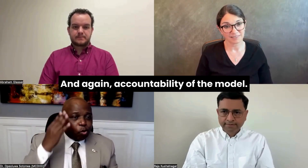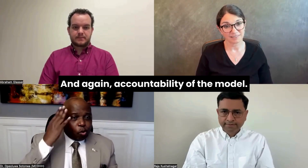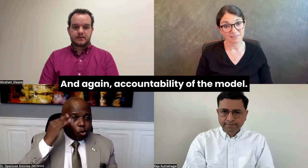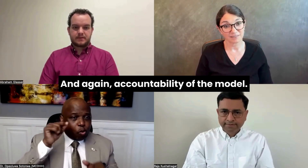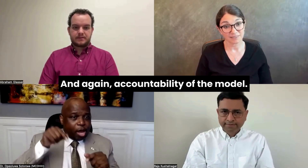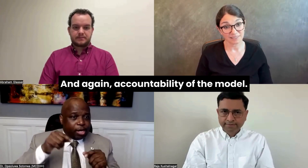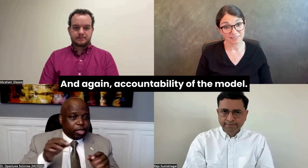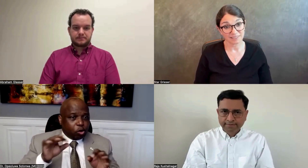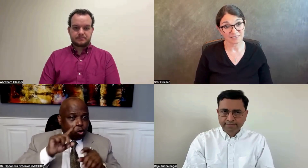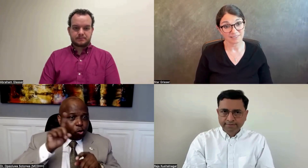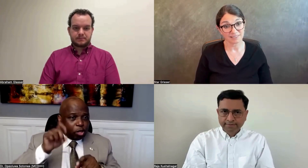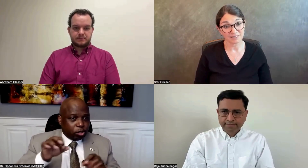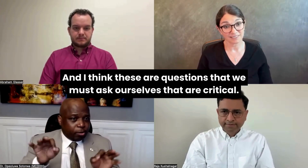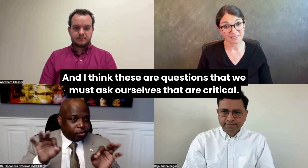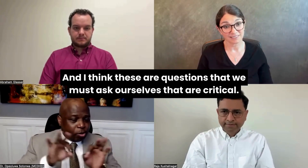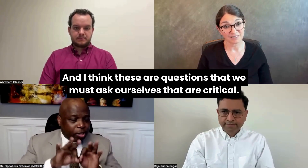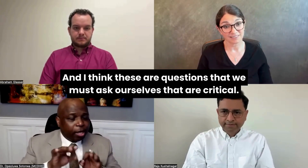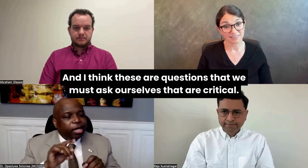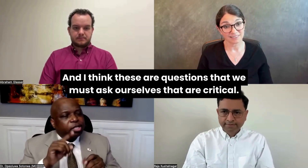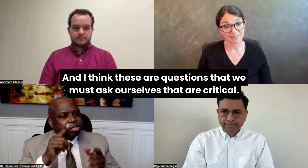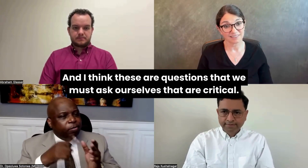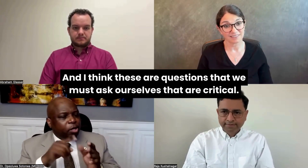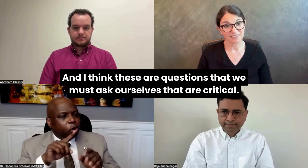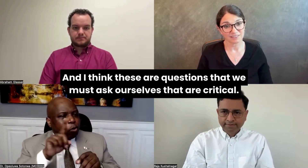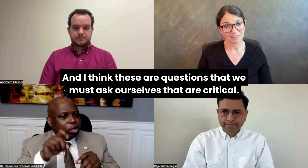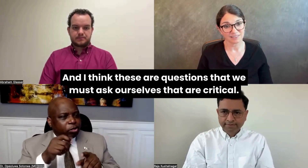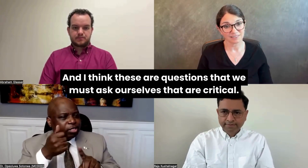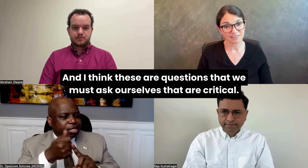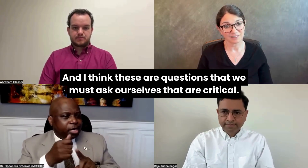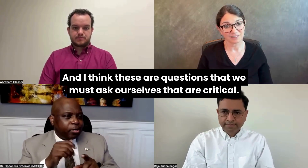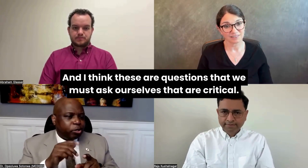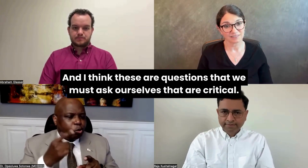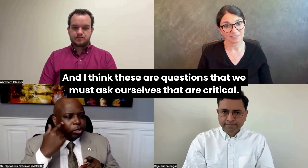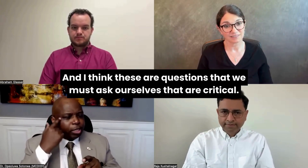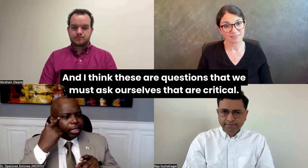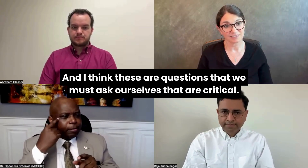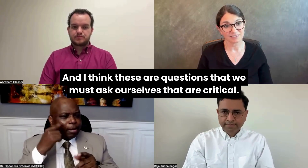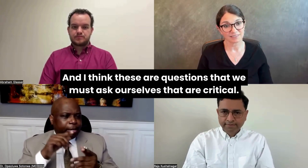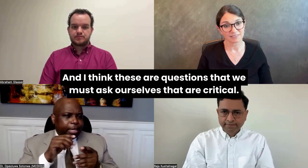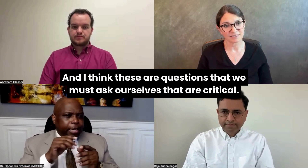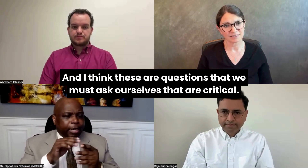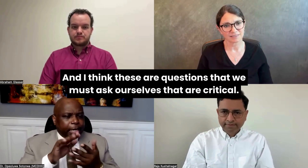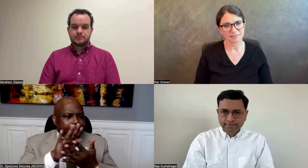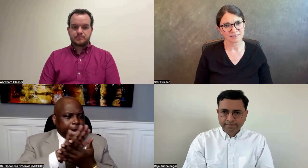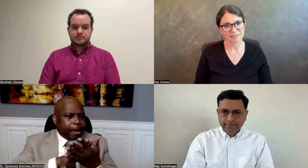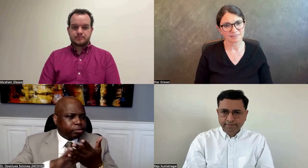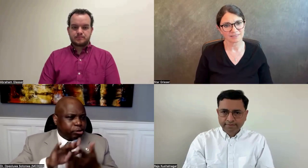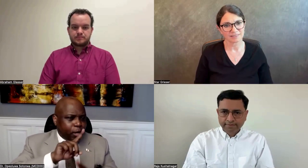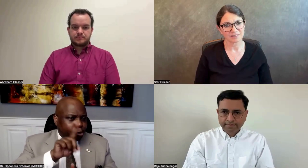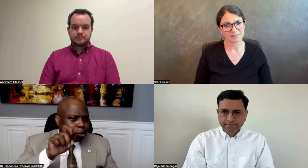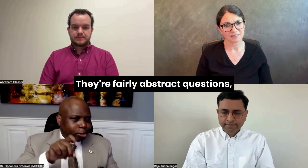And I think these are questions that we must ask ourselves that are critical. They're fairly abstract questions,